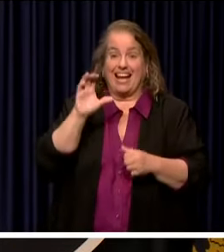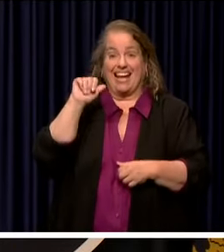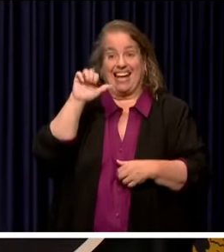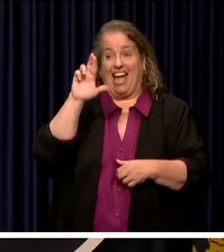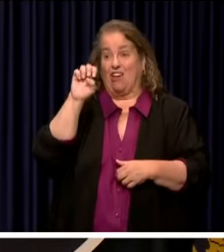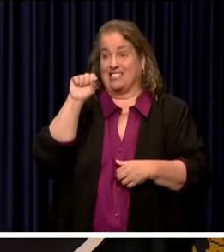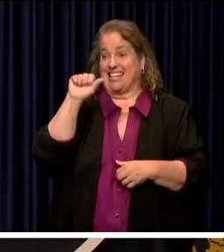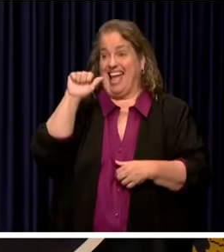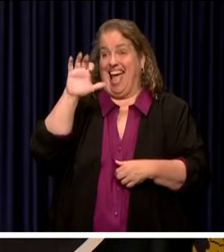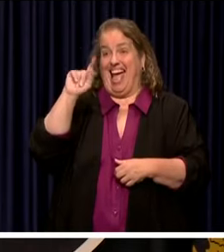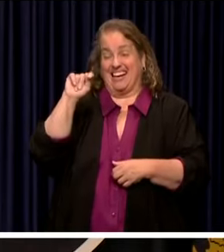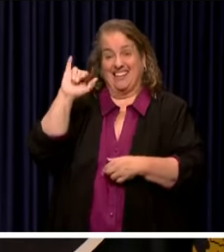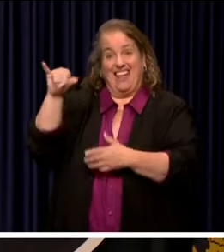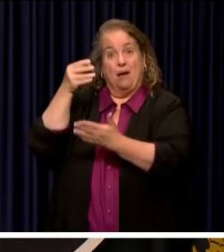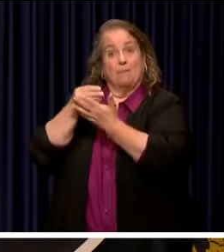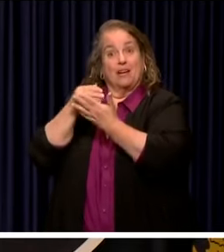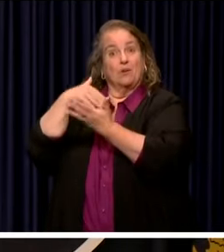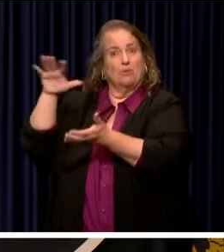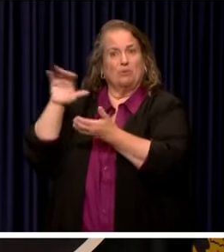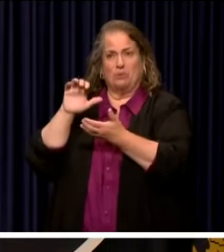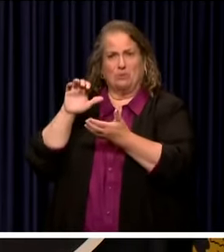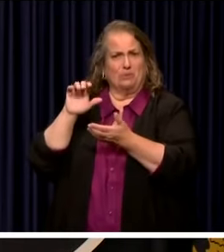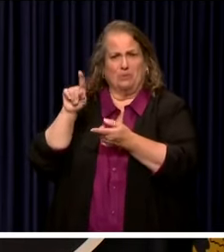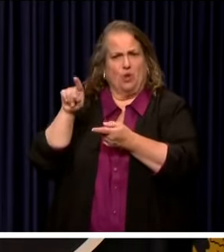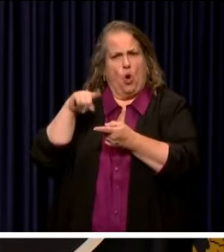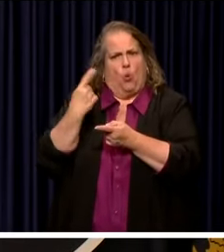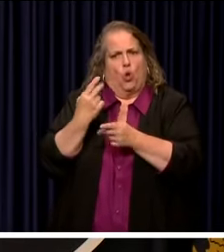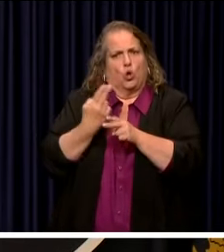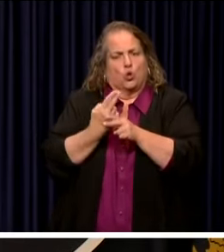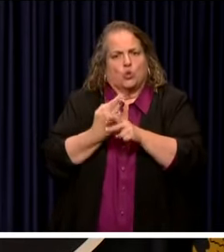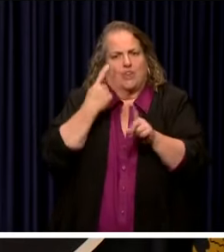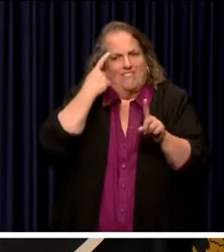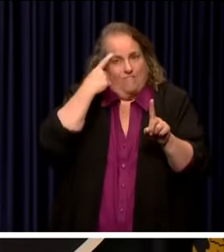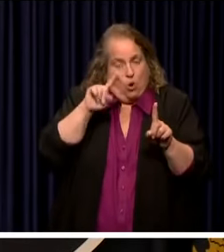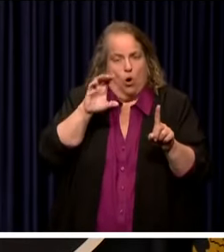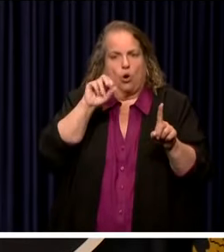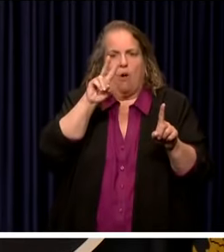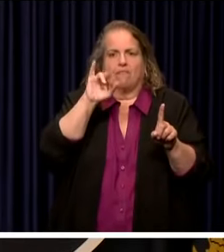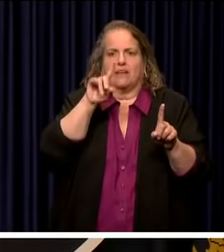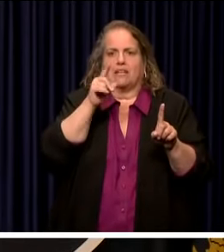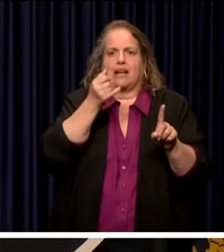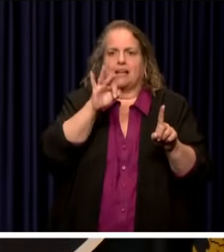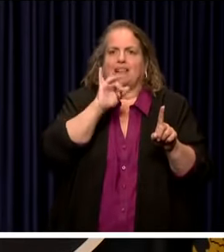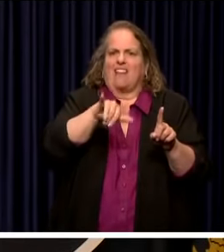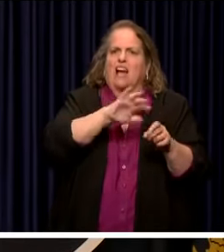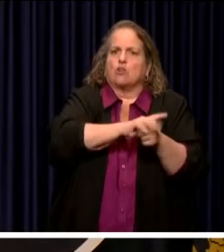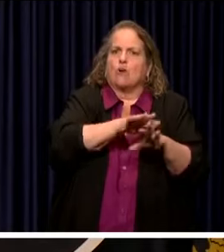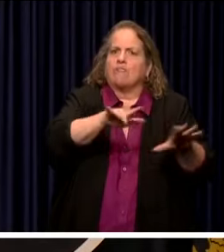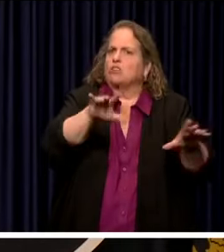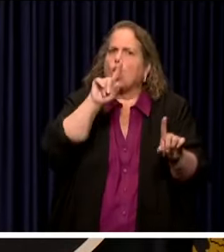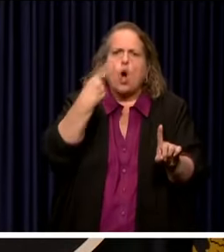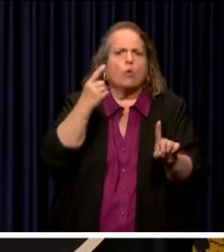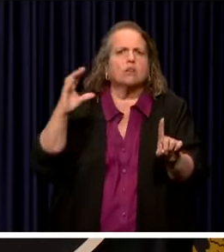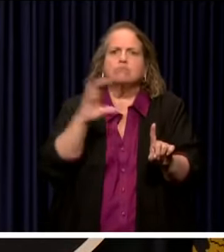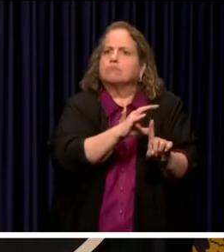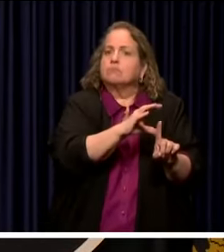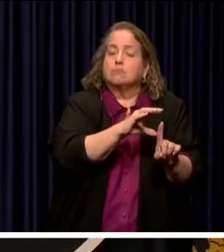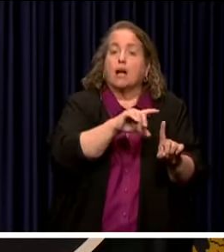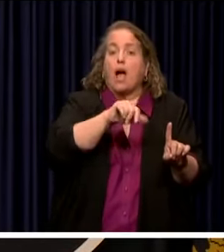SAY NEXT WEEK, AND WE HAVE ABOUT